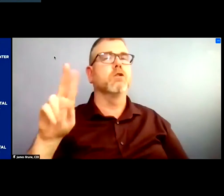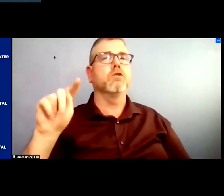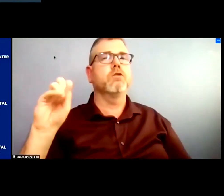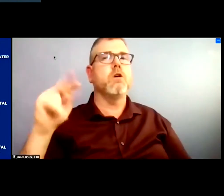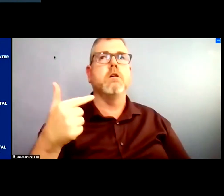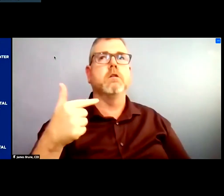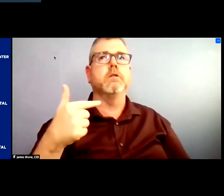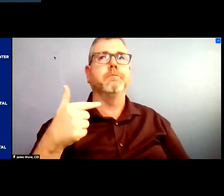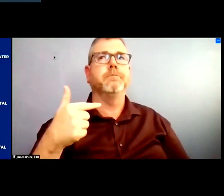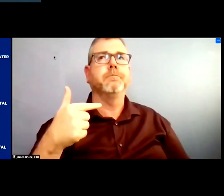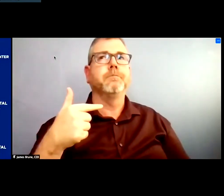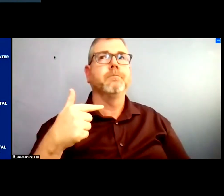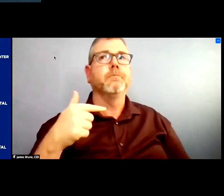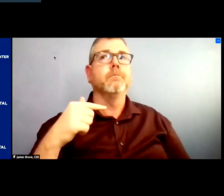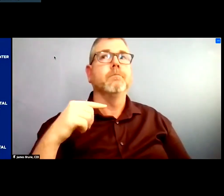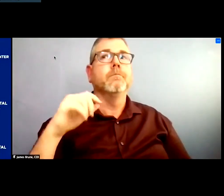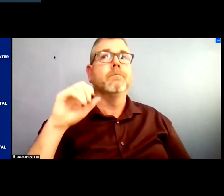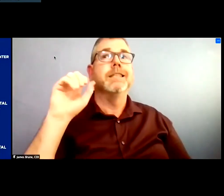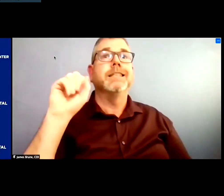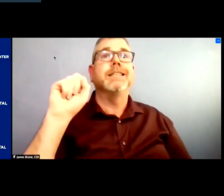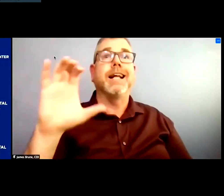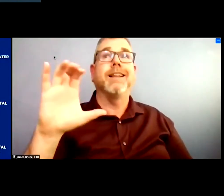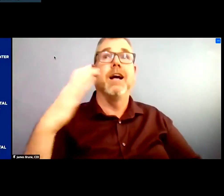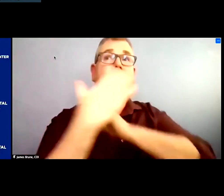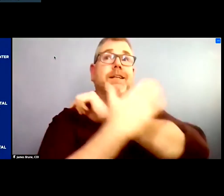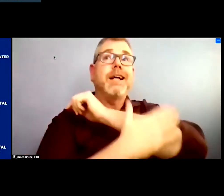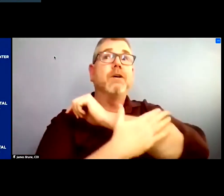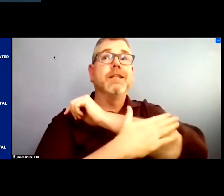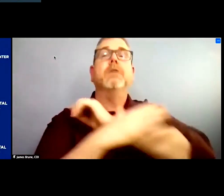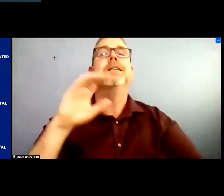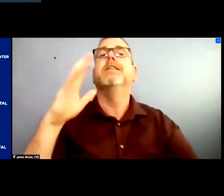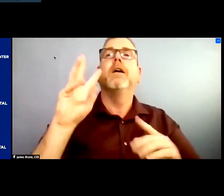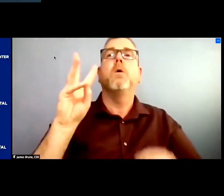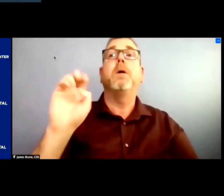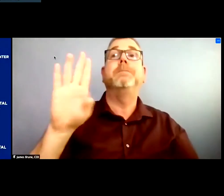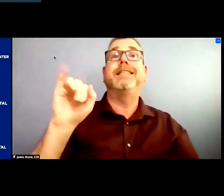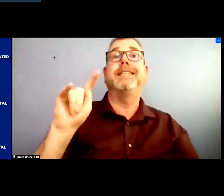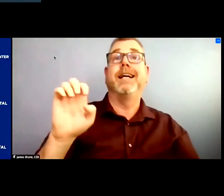sccFREEvax.org is the the best source of information in terms of eligibility.